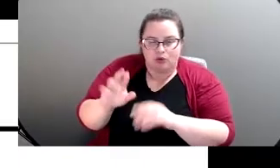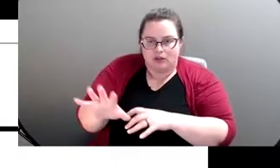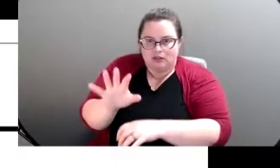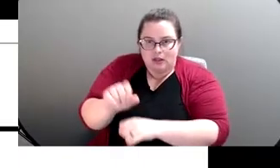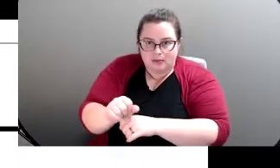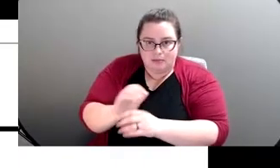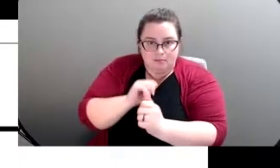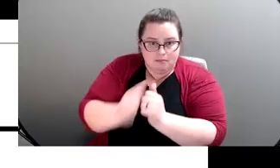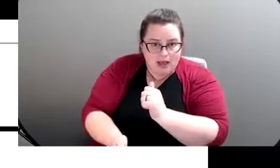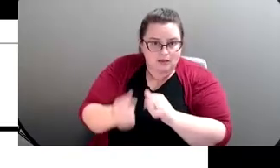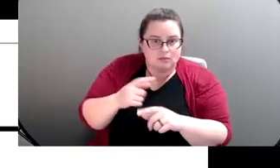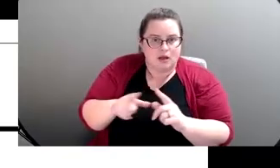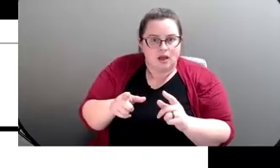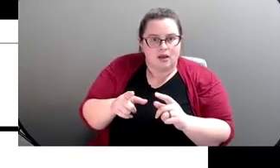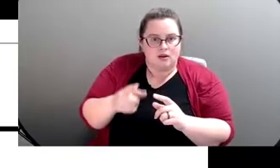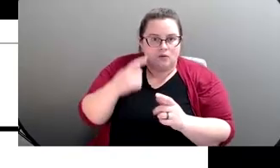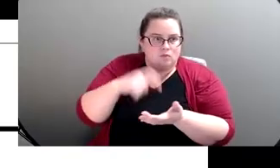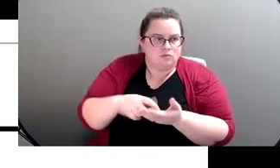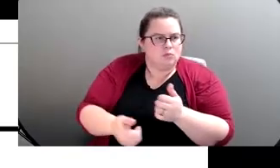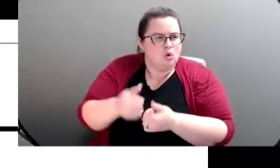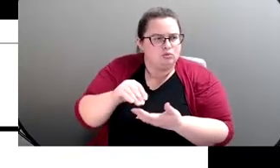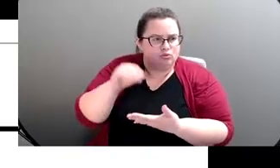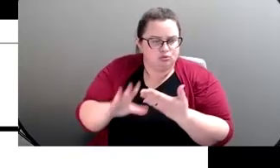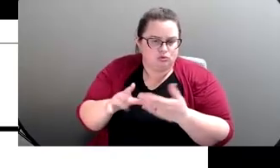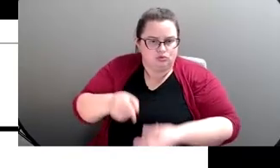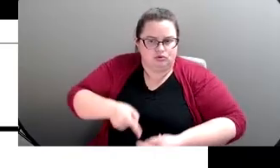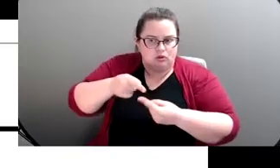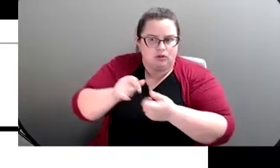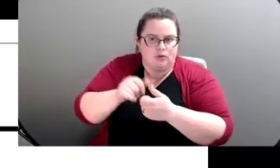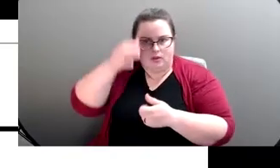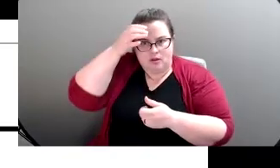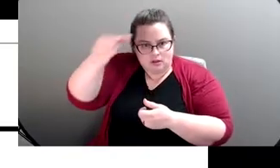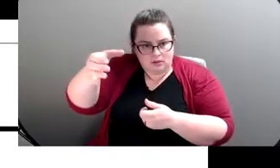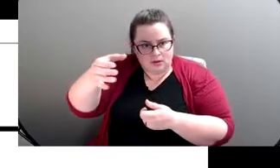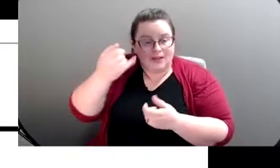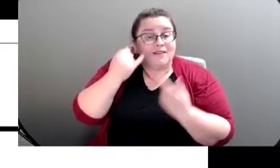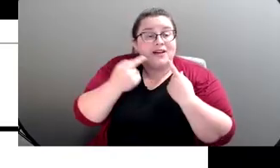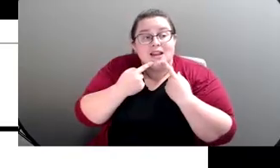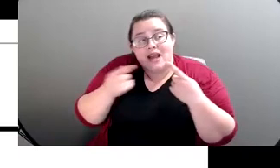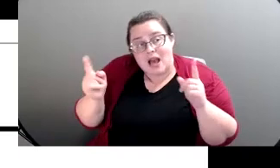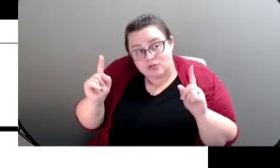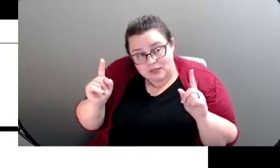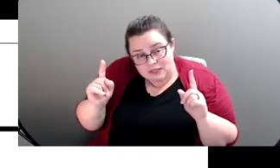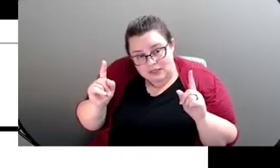but you saw that most students were struggling with this concept. If you announce it, make it in an announcement.